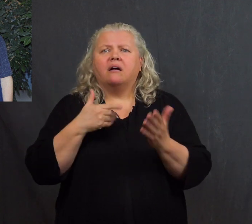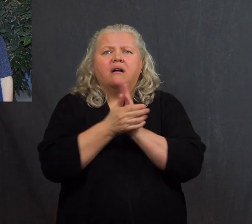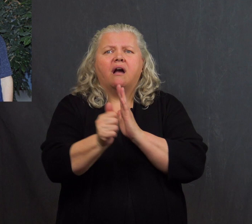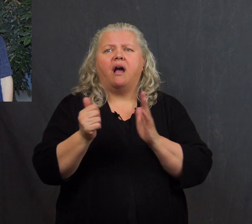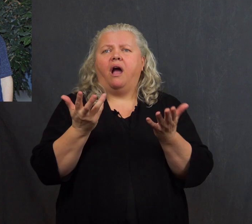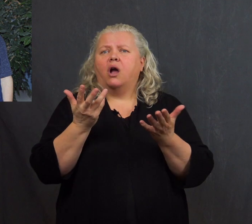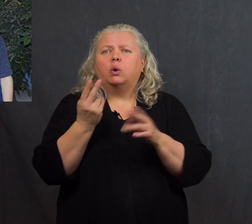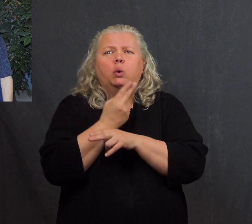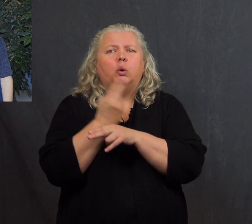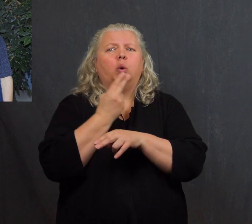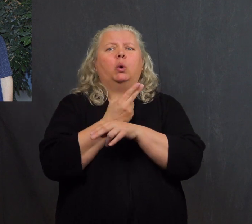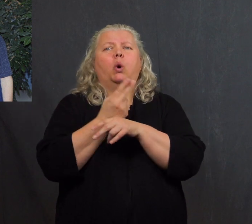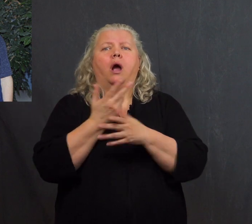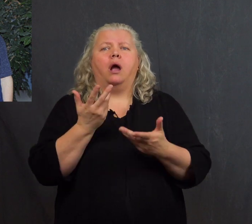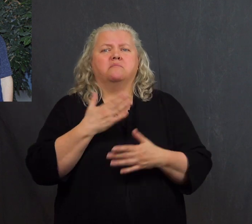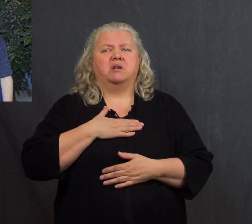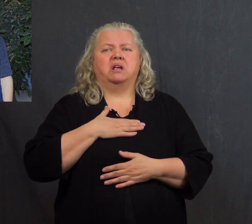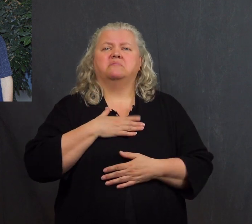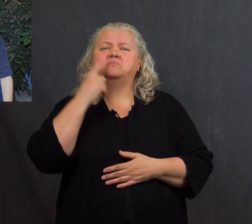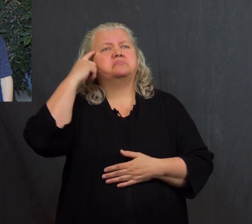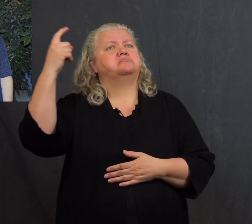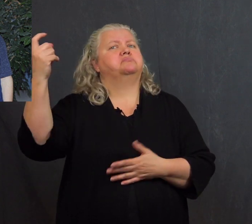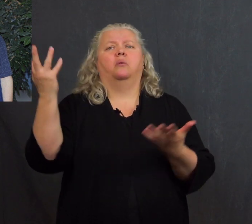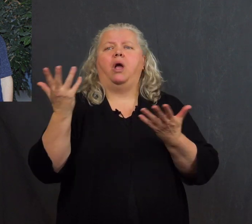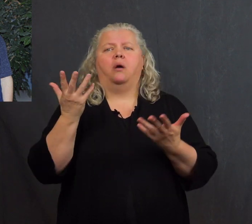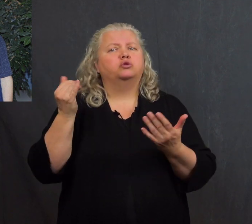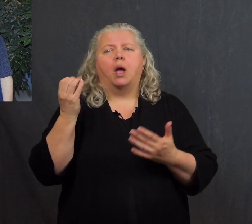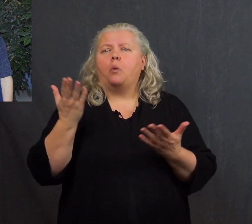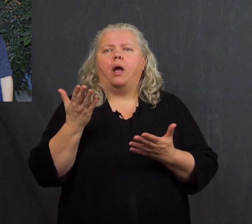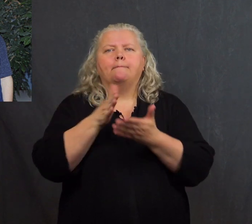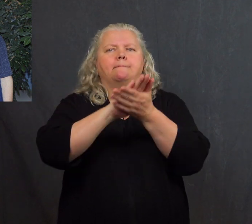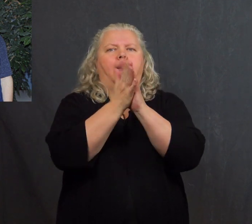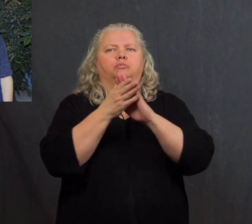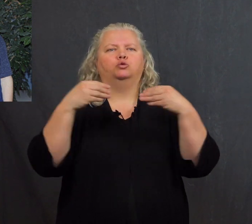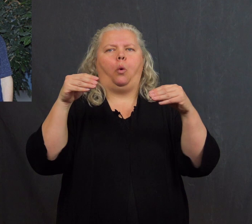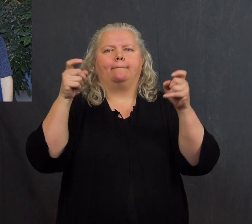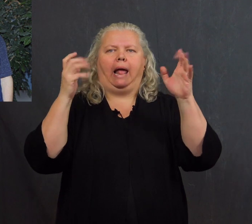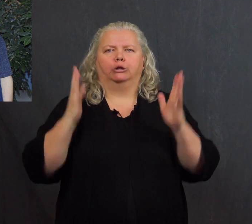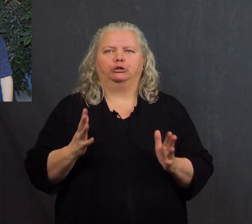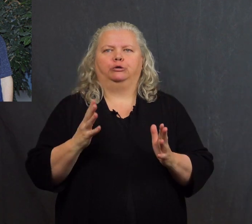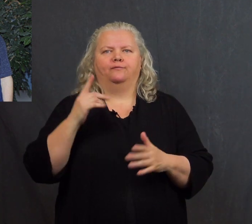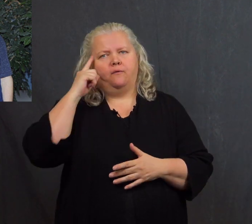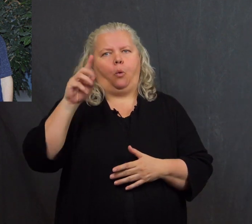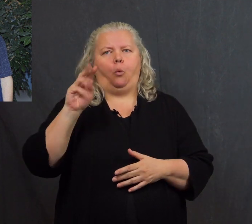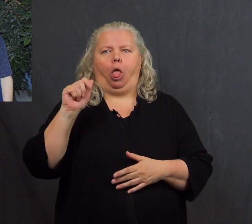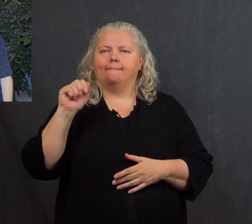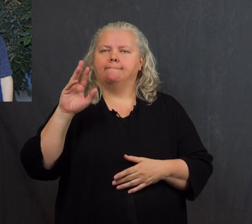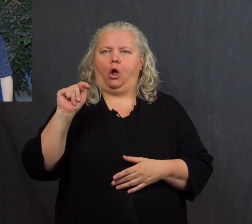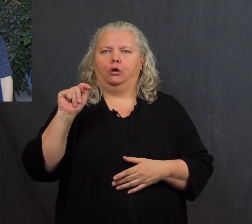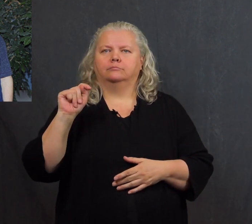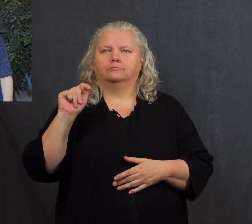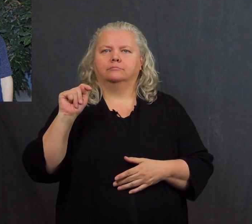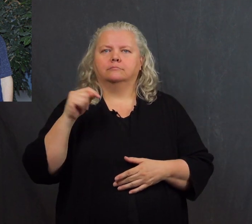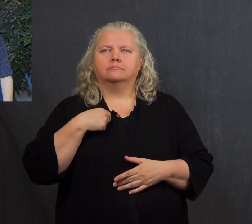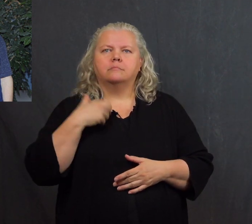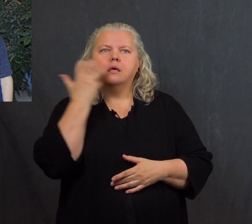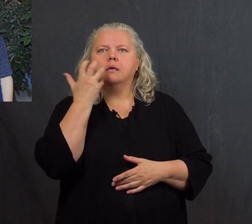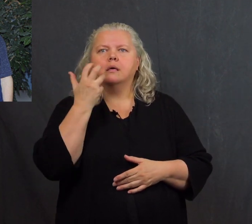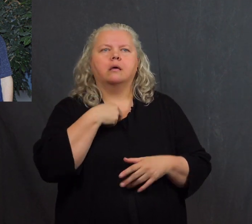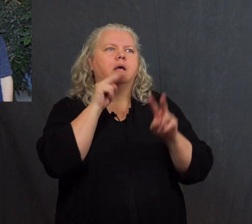My dream job is to be a Walmart store manager; I really admire the managers."